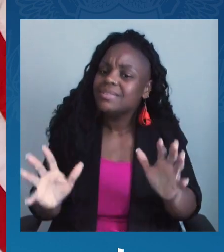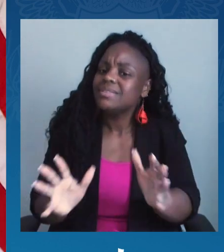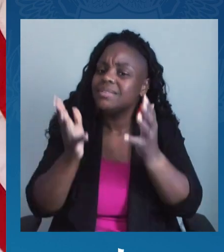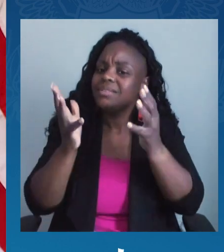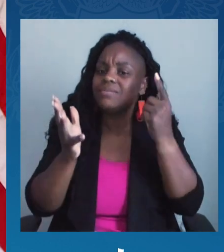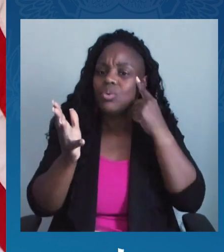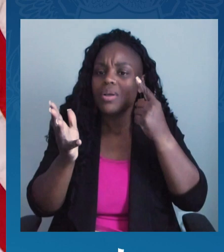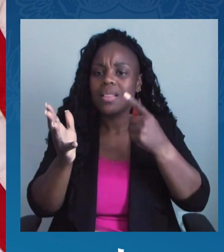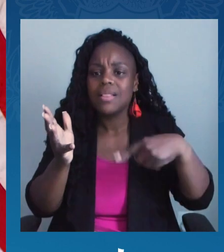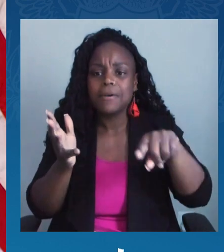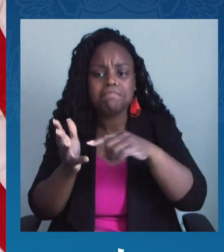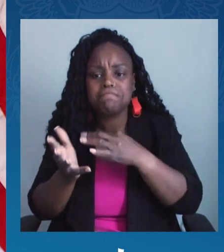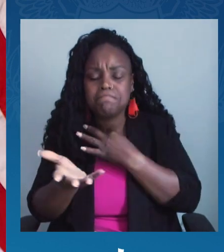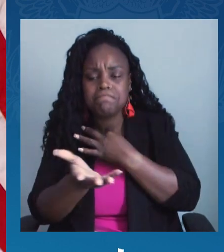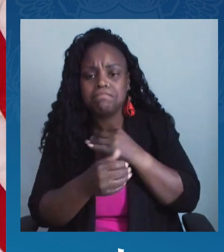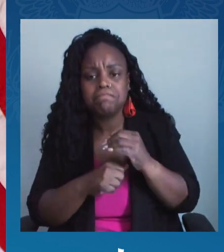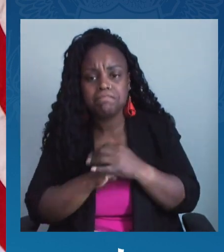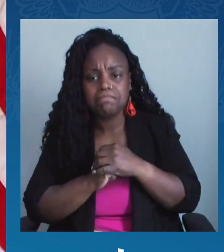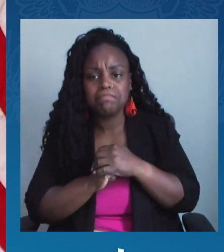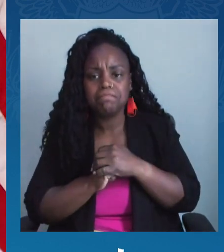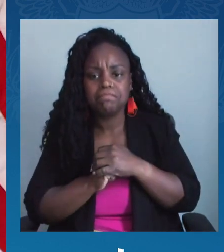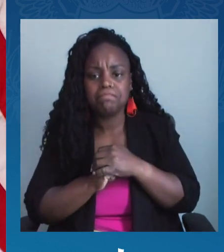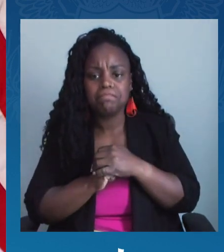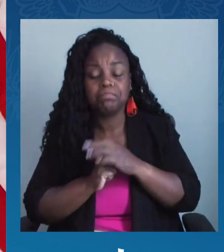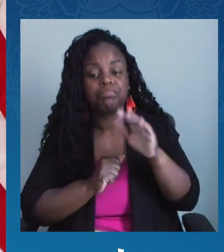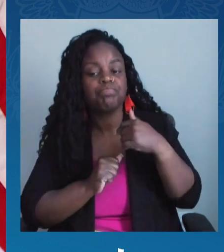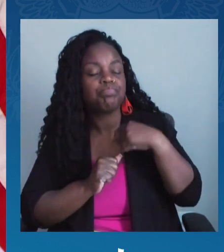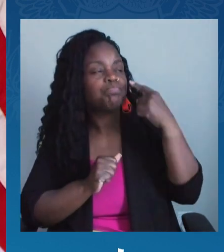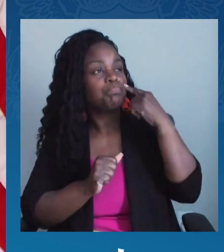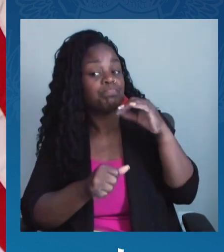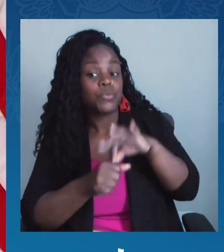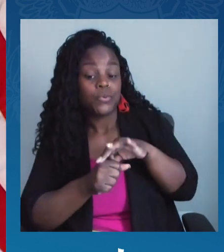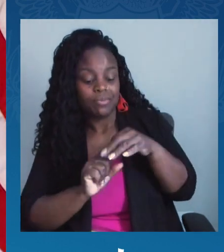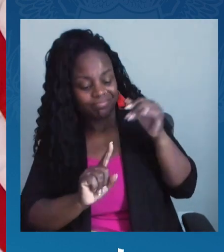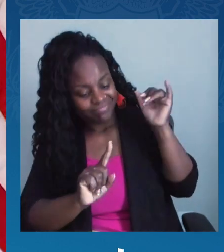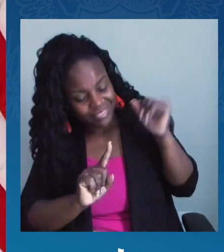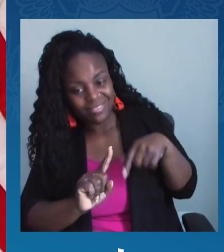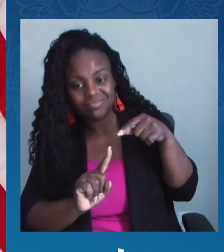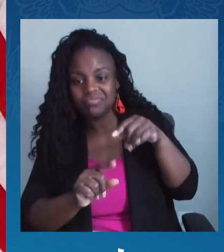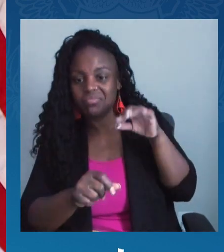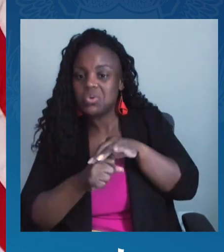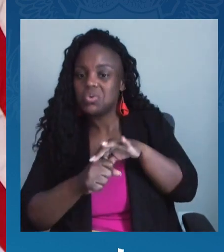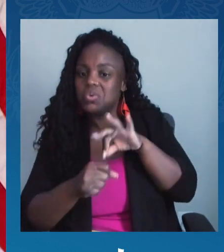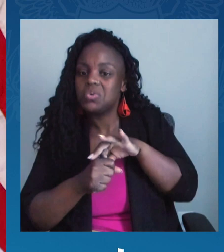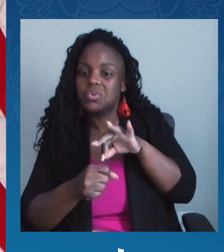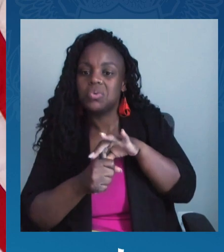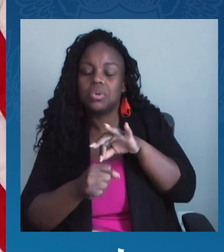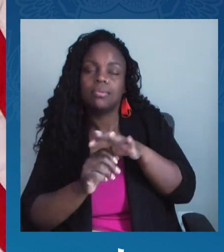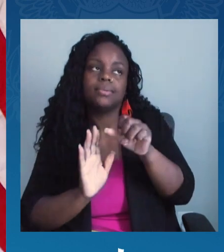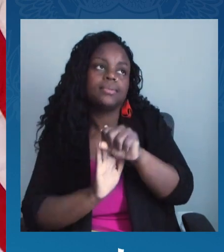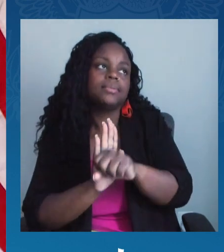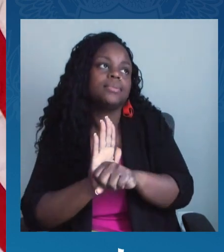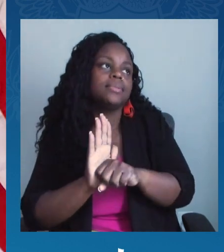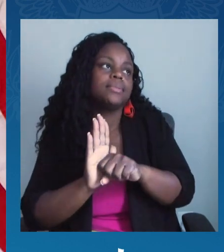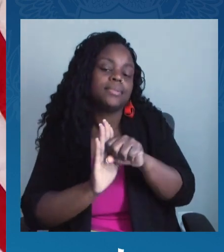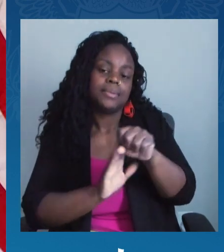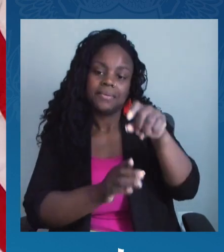The Vice President: I think voting in particular, I will say it over and over again, 109 days today, can't get these days back.